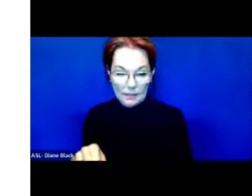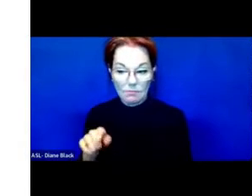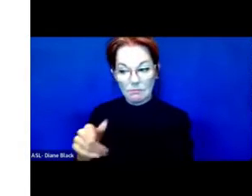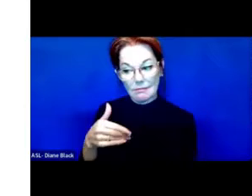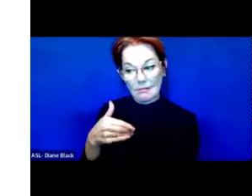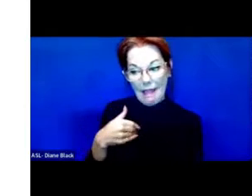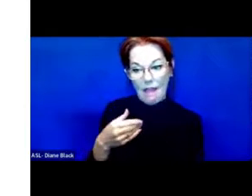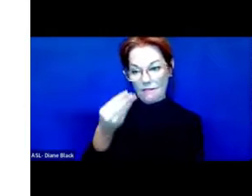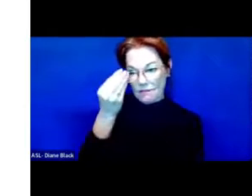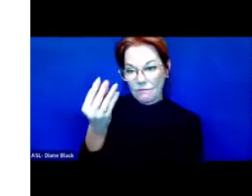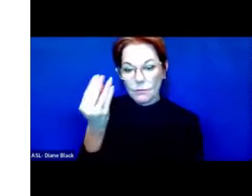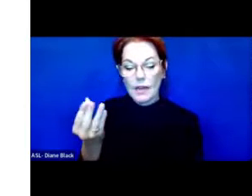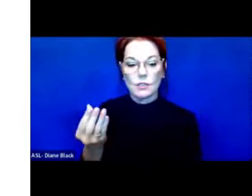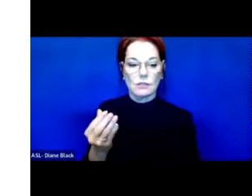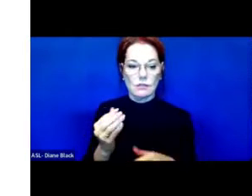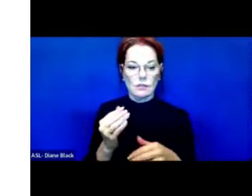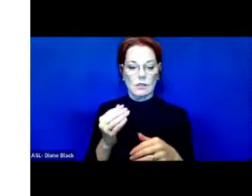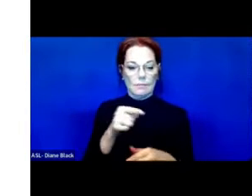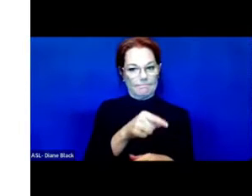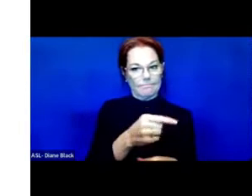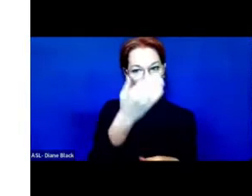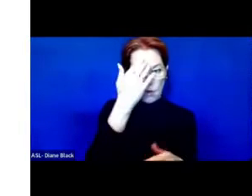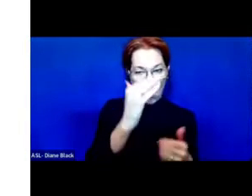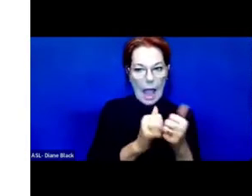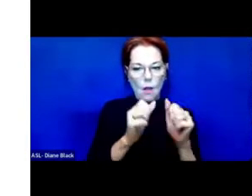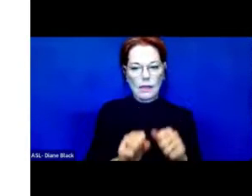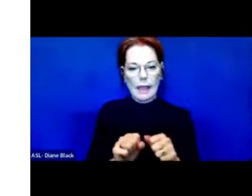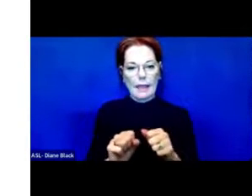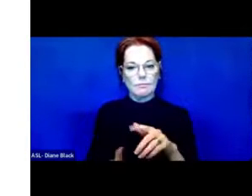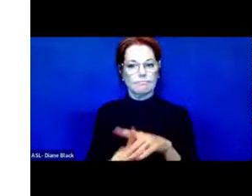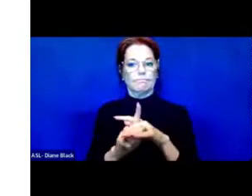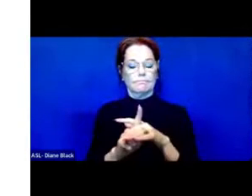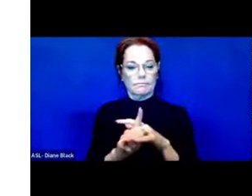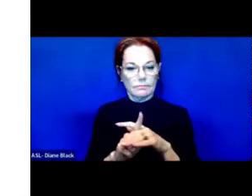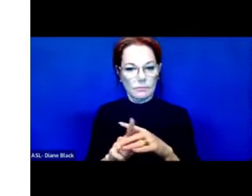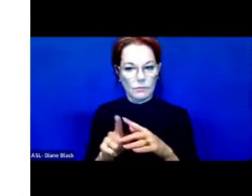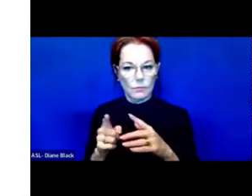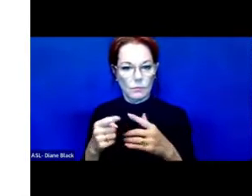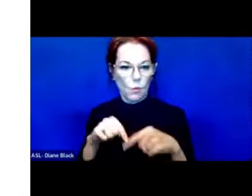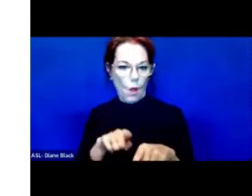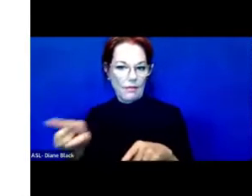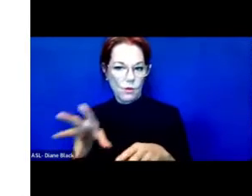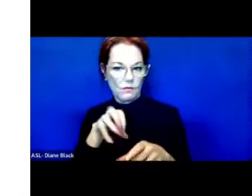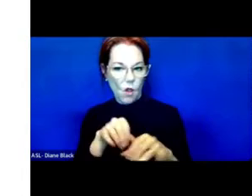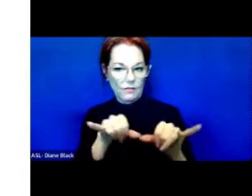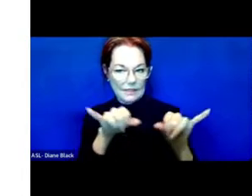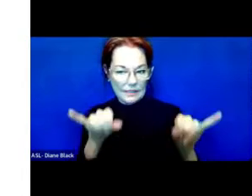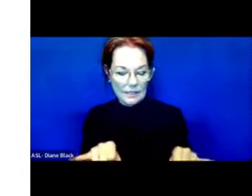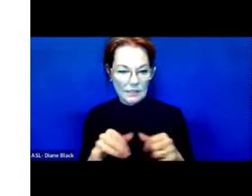injury and how it might manifest within their involvement in the system and beyond. And of course, connecting those or